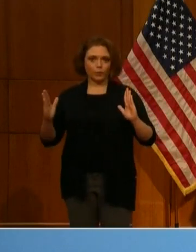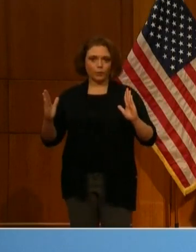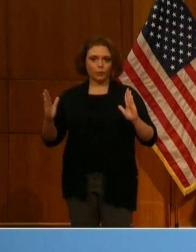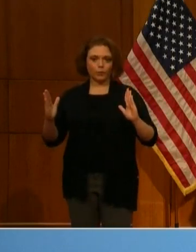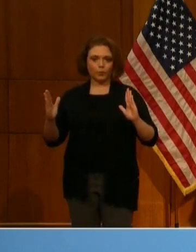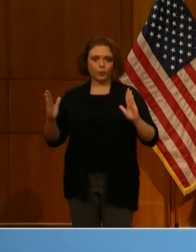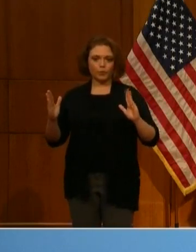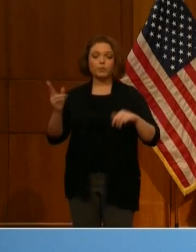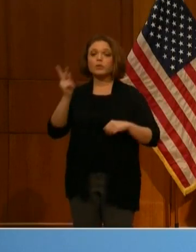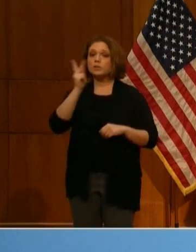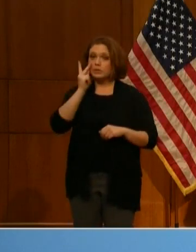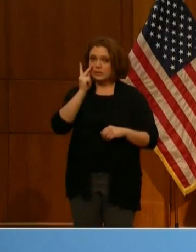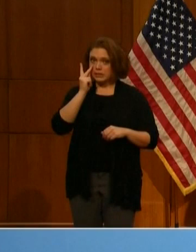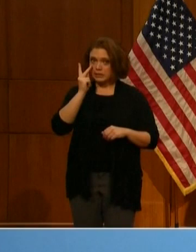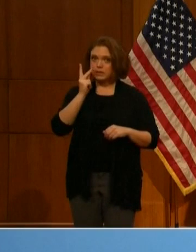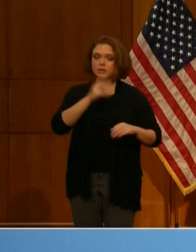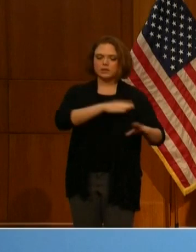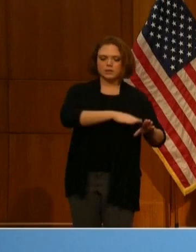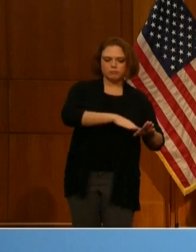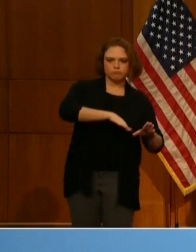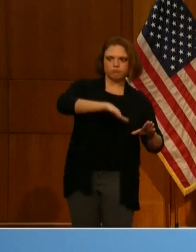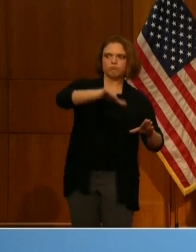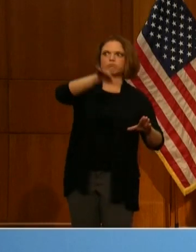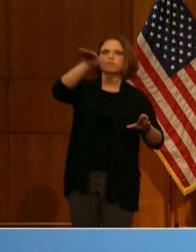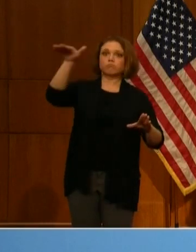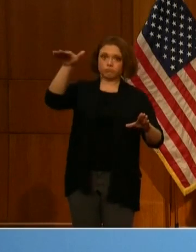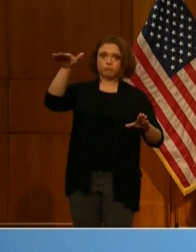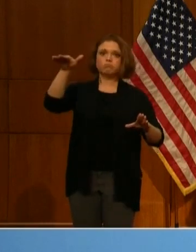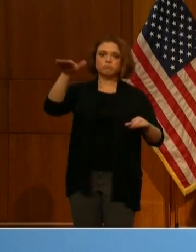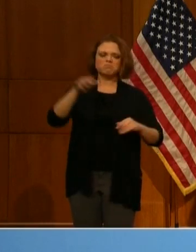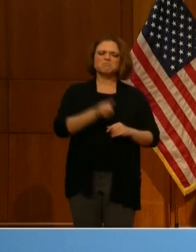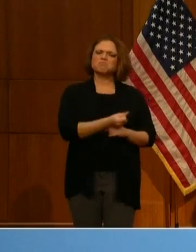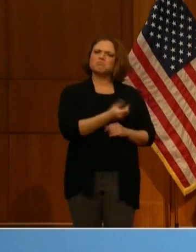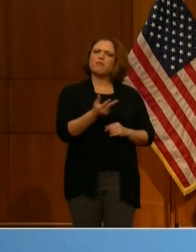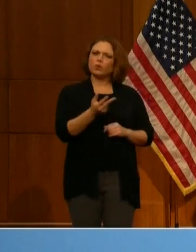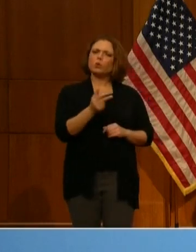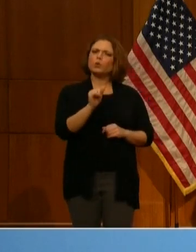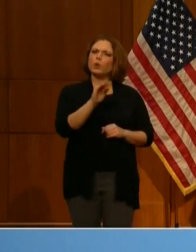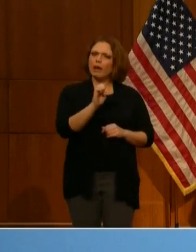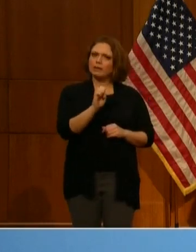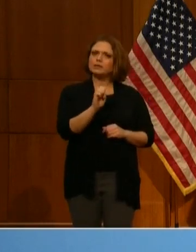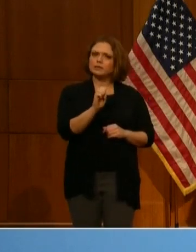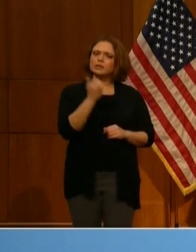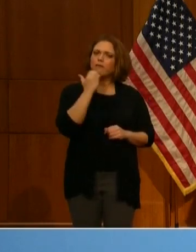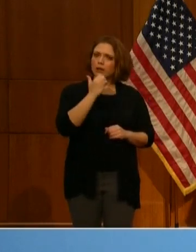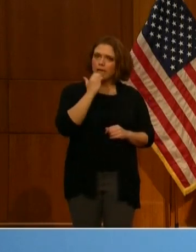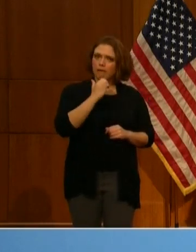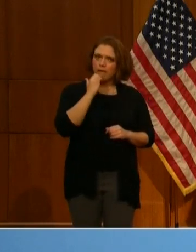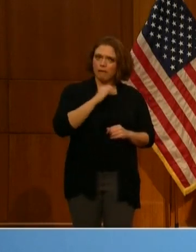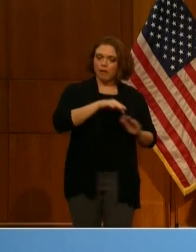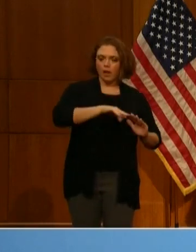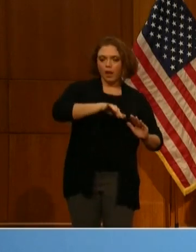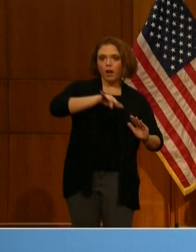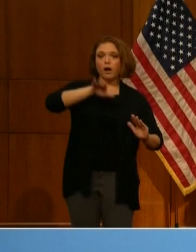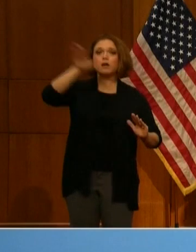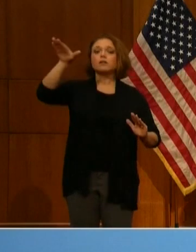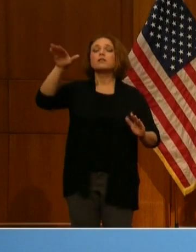RESPONSE TO CALL THE 19 THIS CHART IS FROM JUNE UNTIL NOW. WHAT YOU